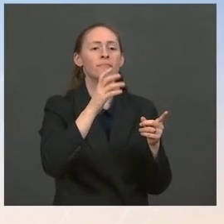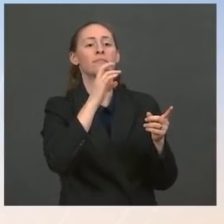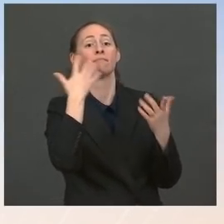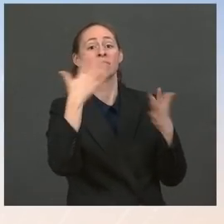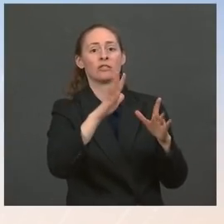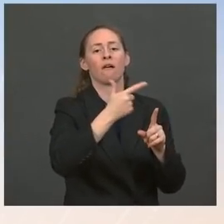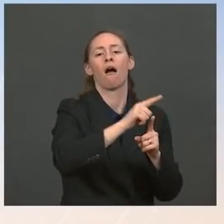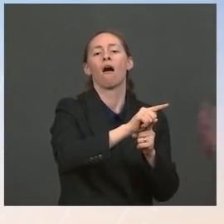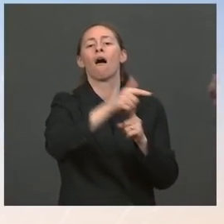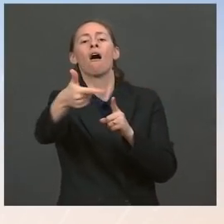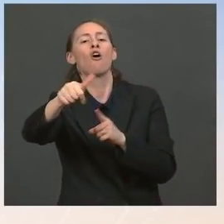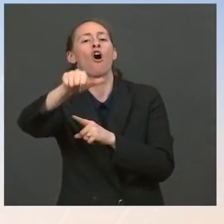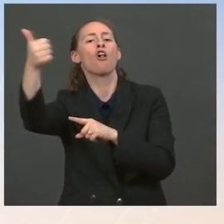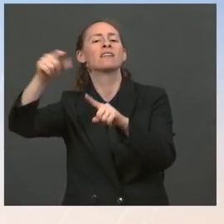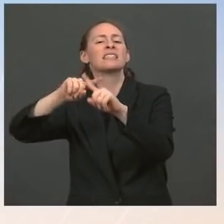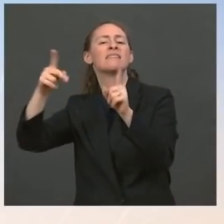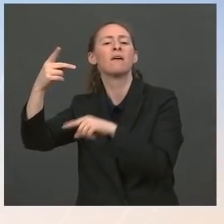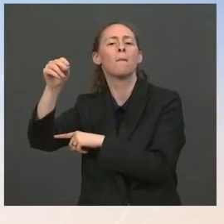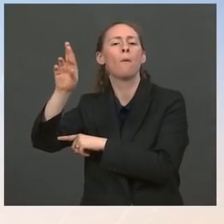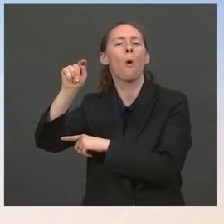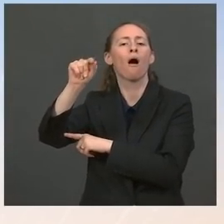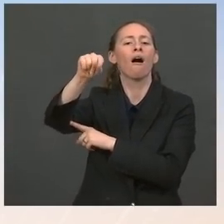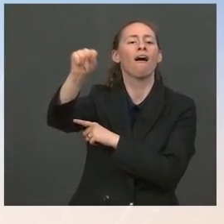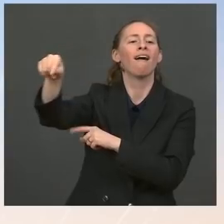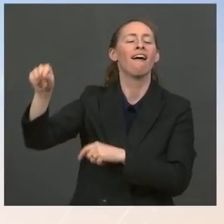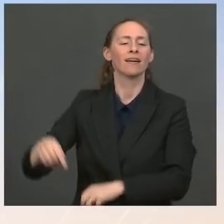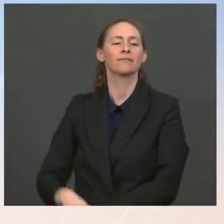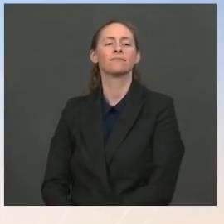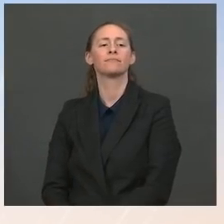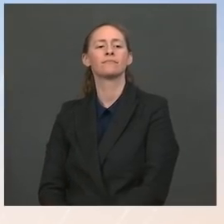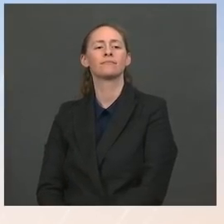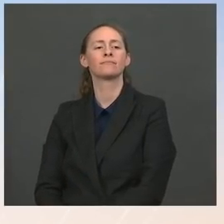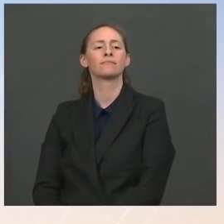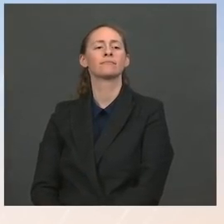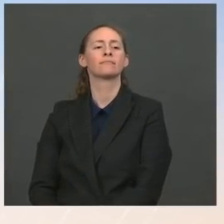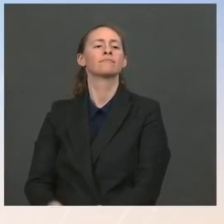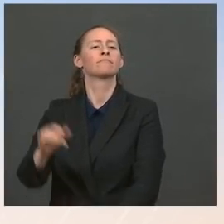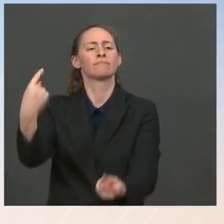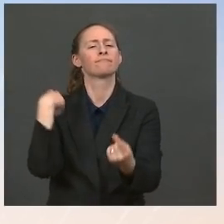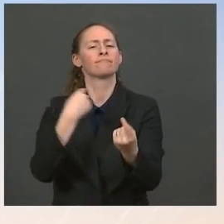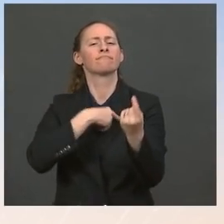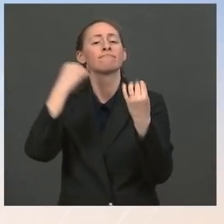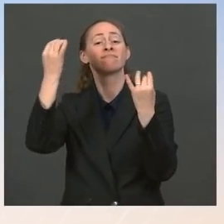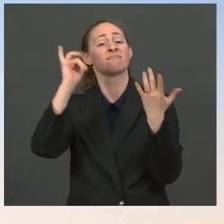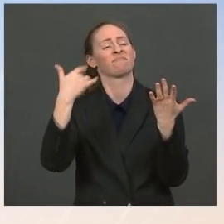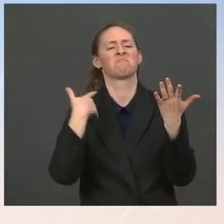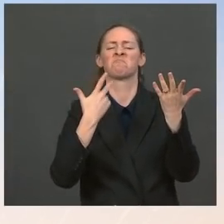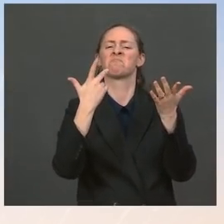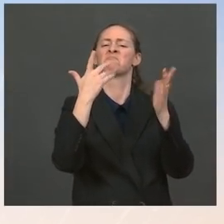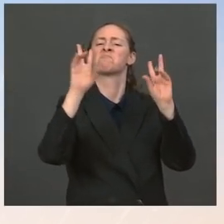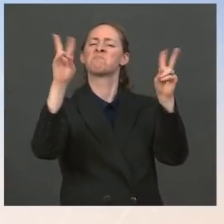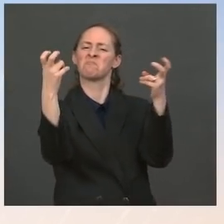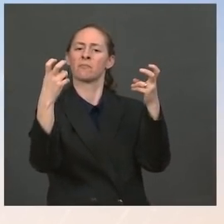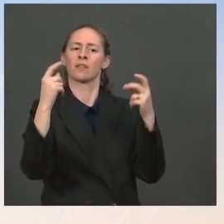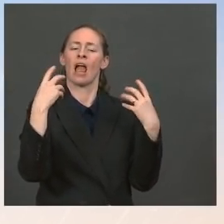the idea of the Healthy Ports Initiative. So, there are a lot of emissions around ports -- from the ships themselves, from the trucks, from the equipment.